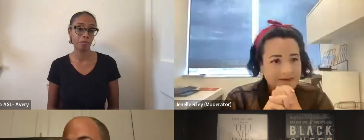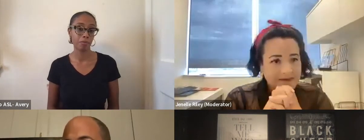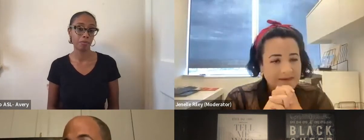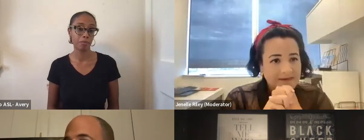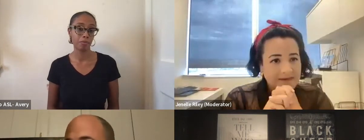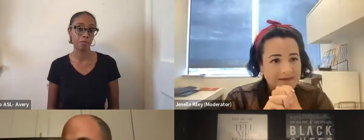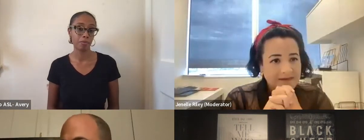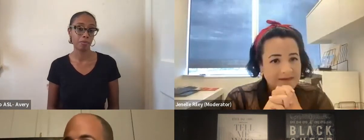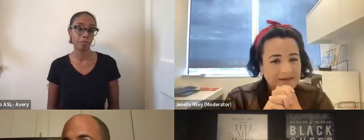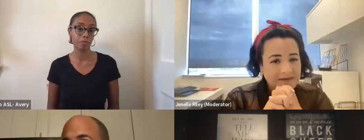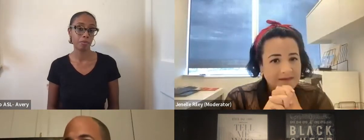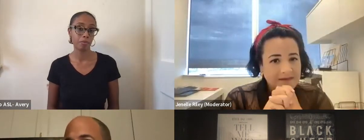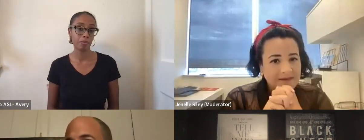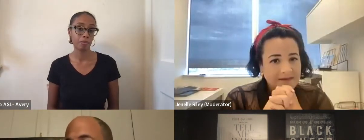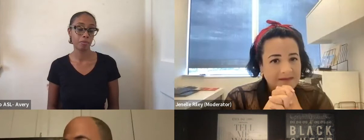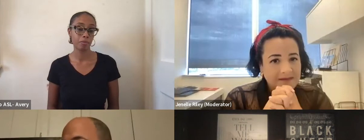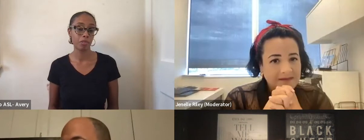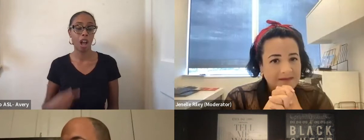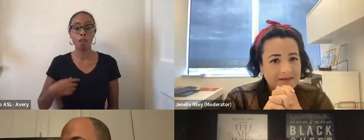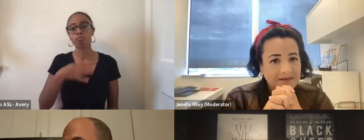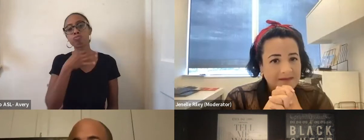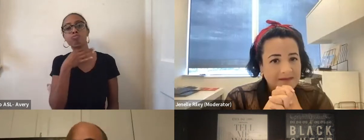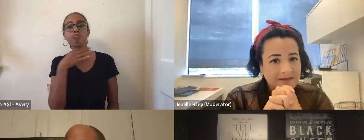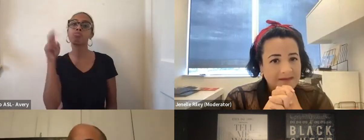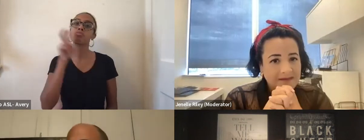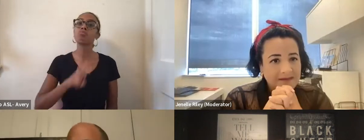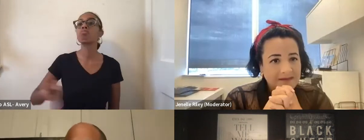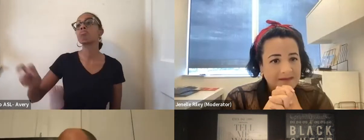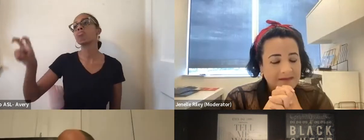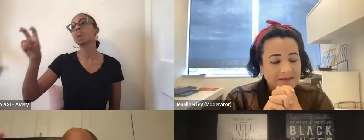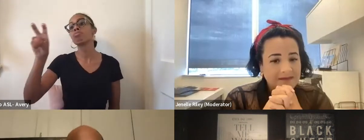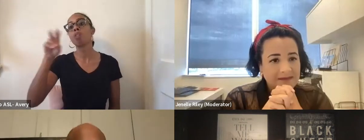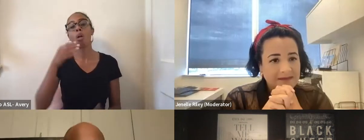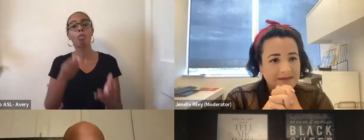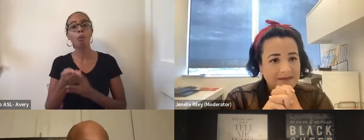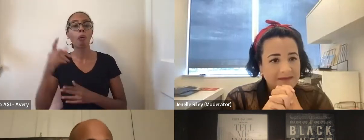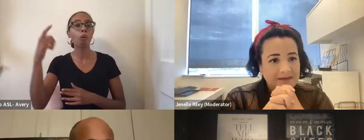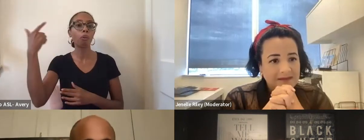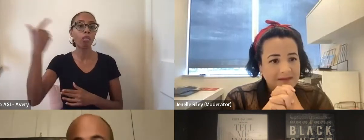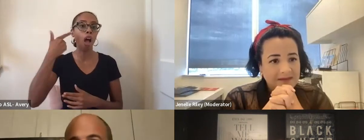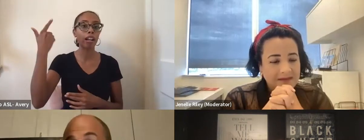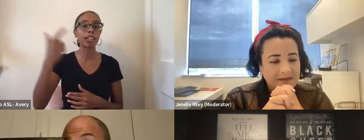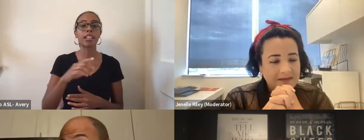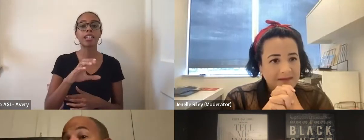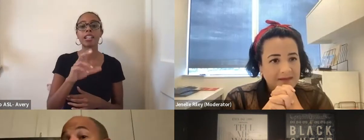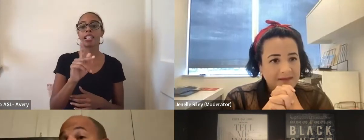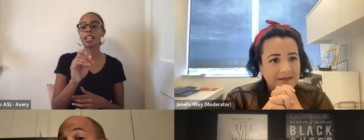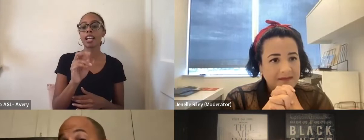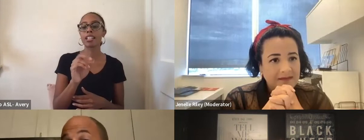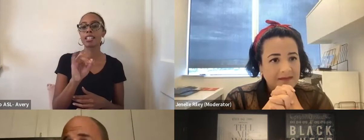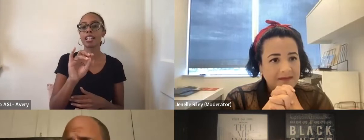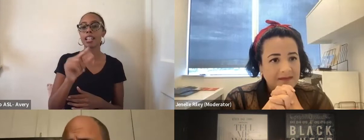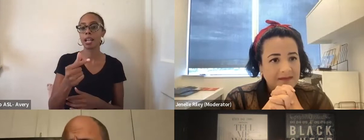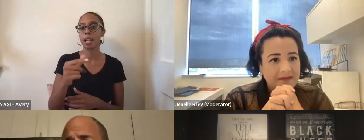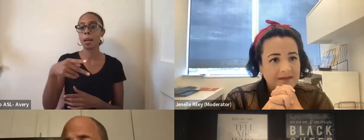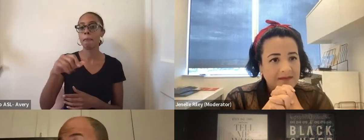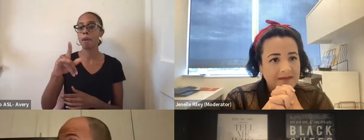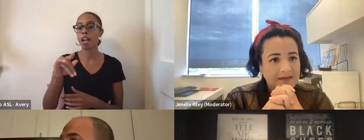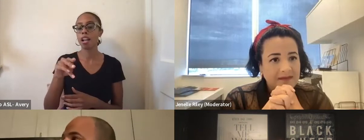not, sort of observing what was going on and feeling weirdly increasingly alienated from the kind of